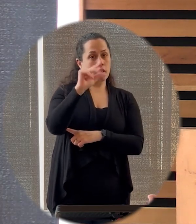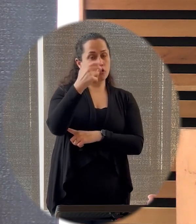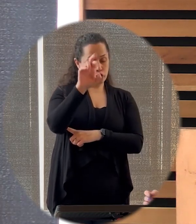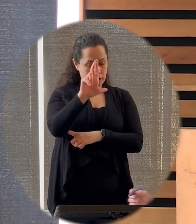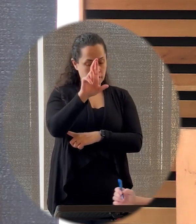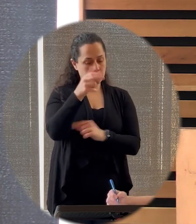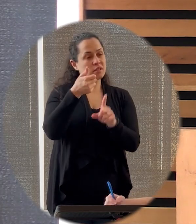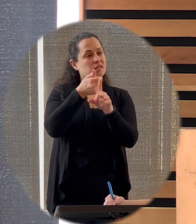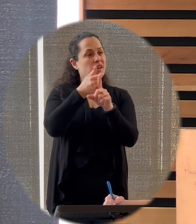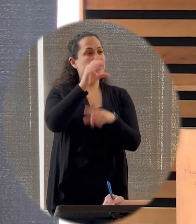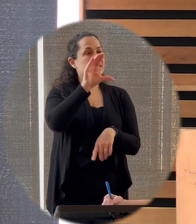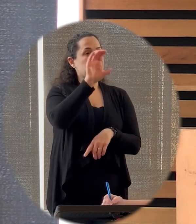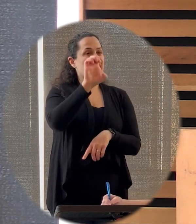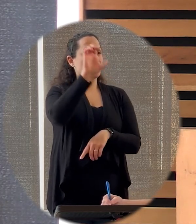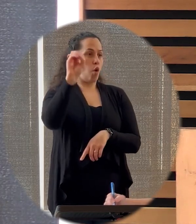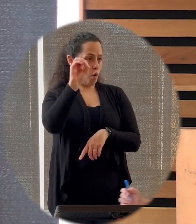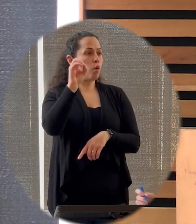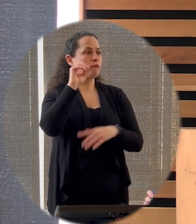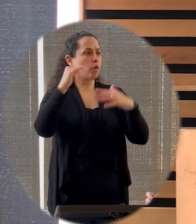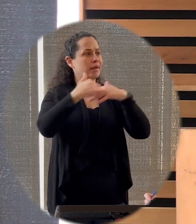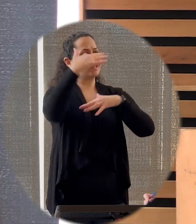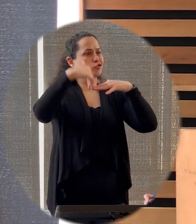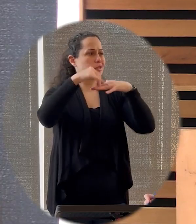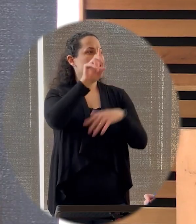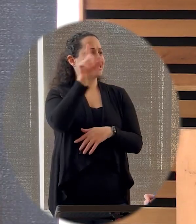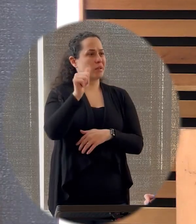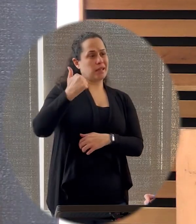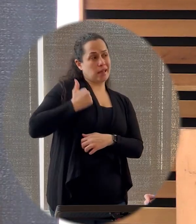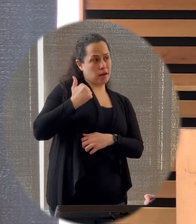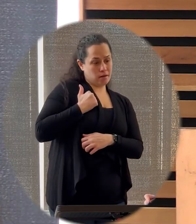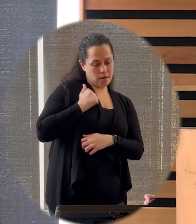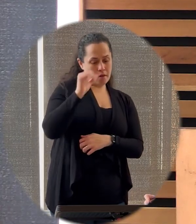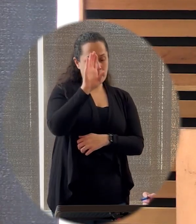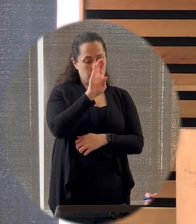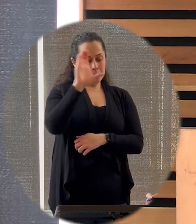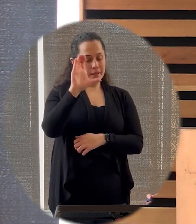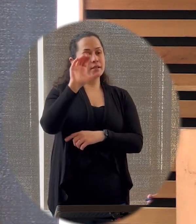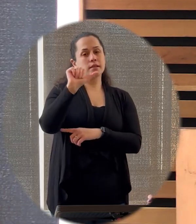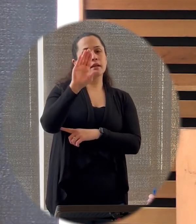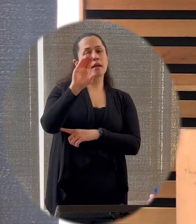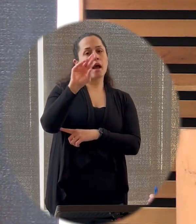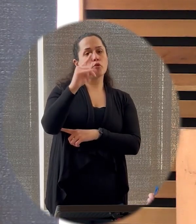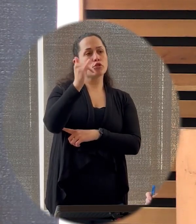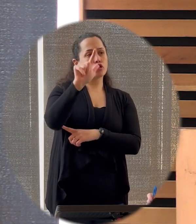chief executive officer of Indigenous Disability Canada and the BC Aboriginal Network on Disability